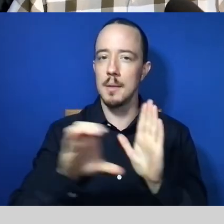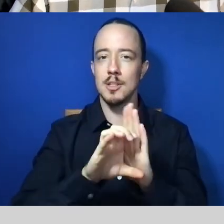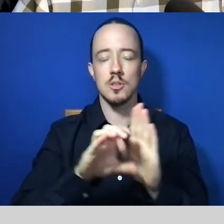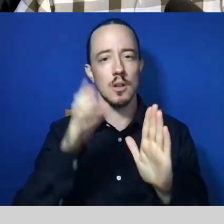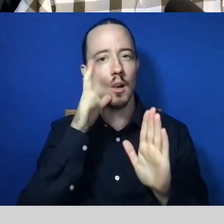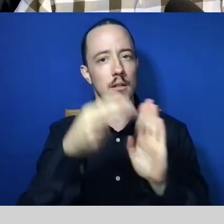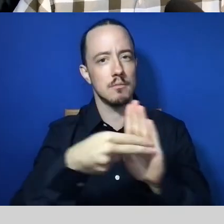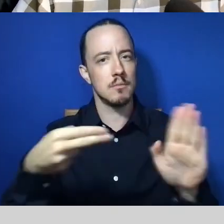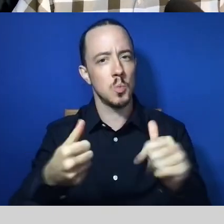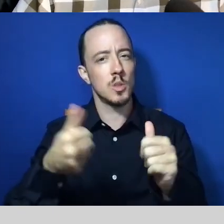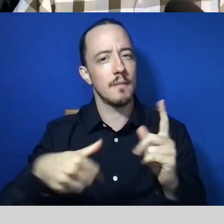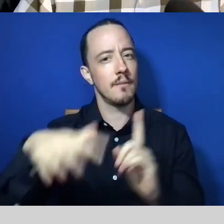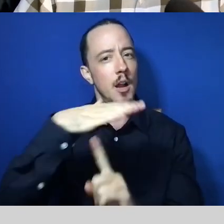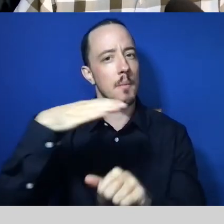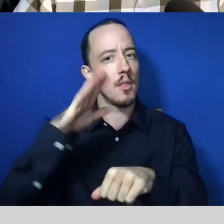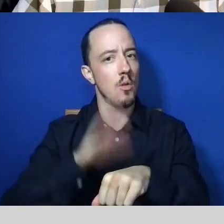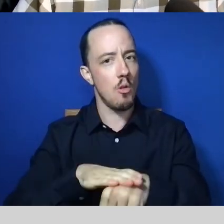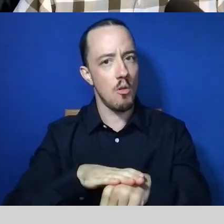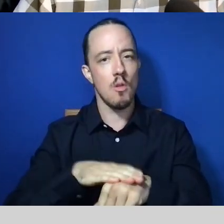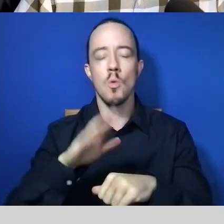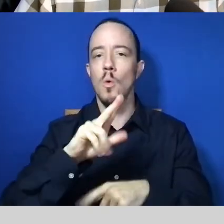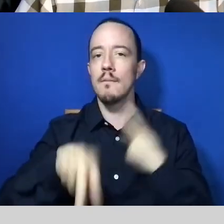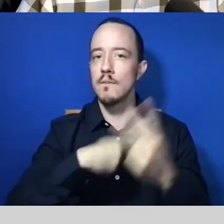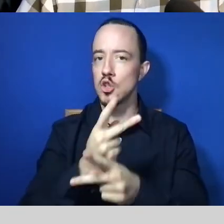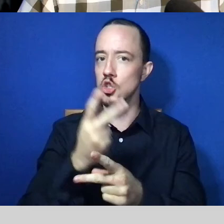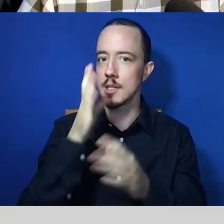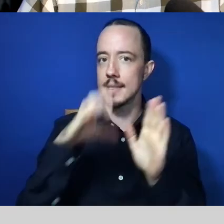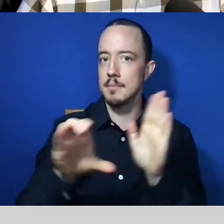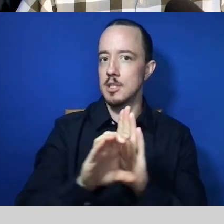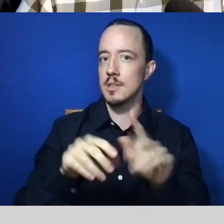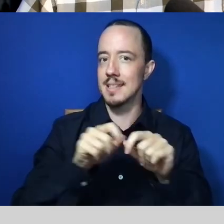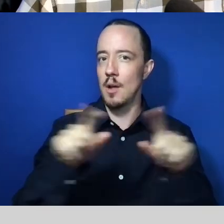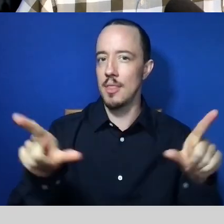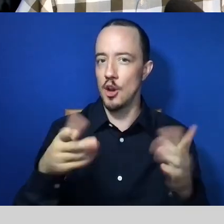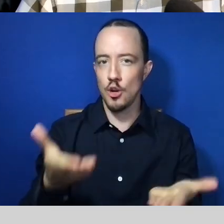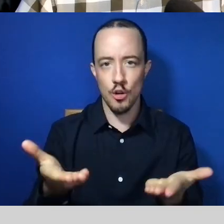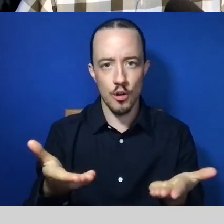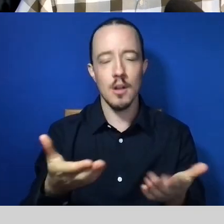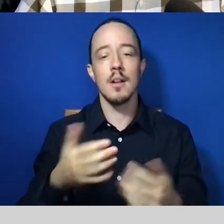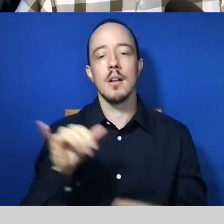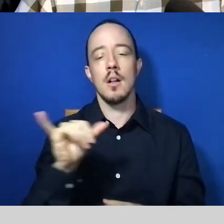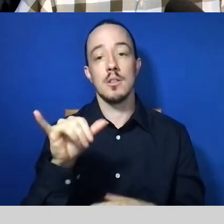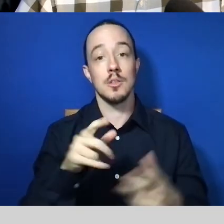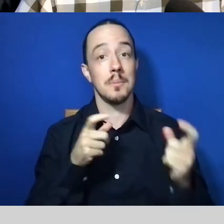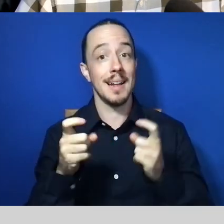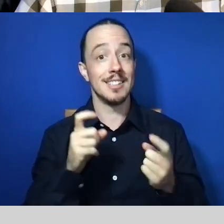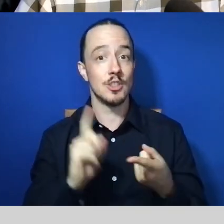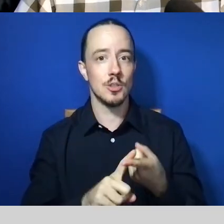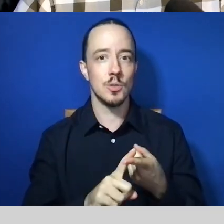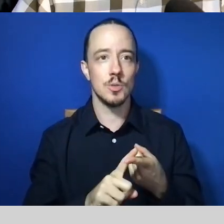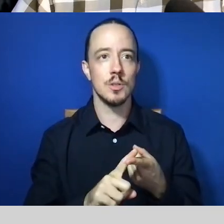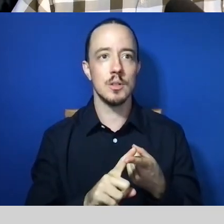what version of that image is out there. And, and we also managed to, or manage and collect the,